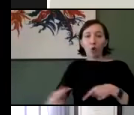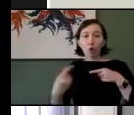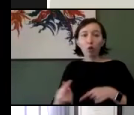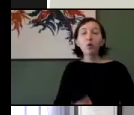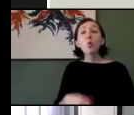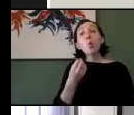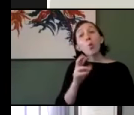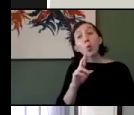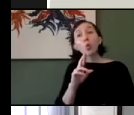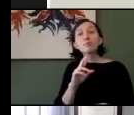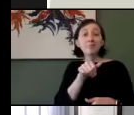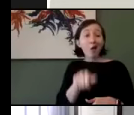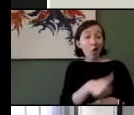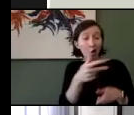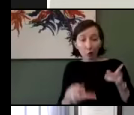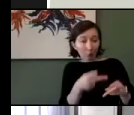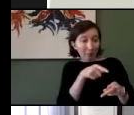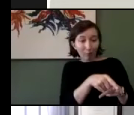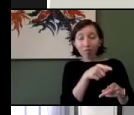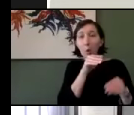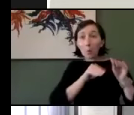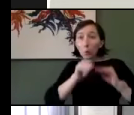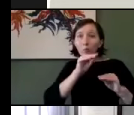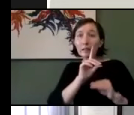unable to remove a mask without assistance.